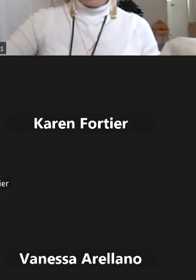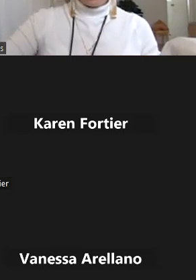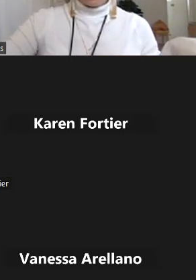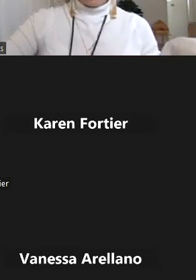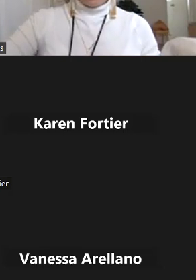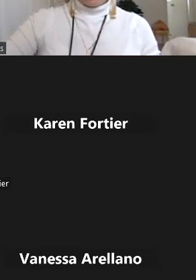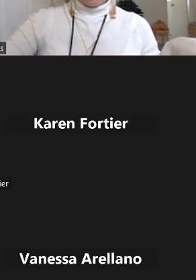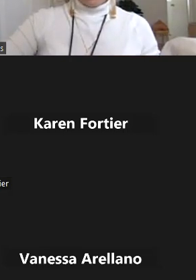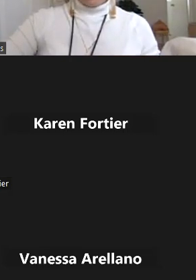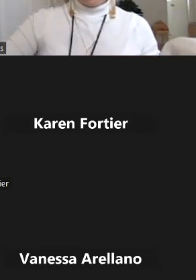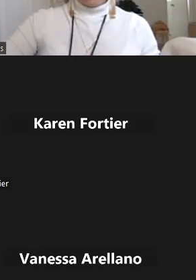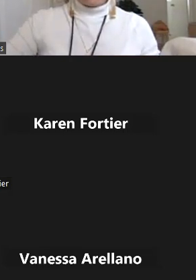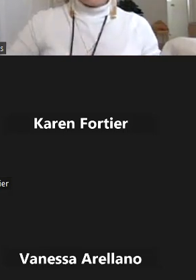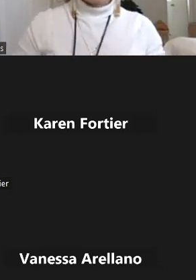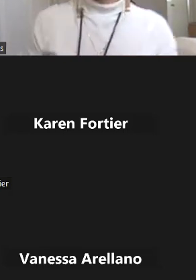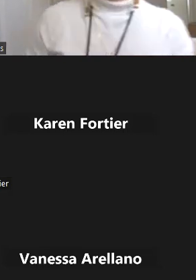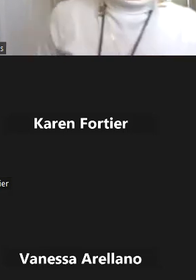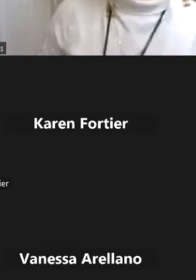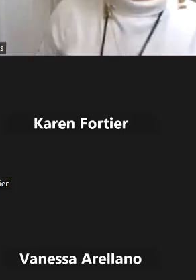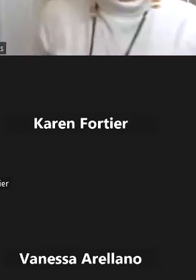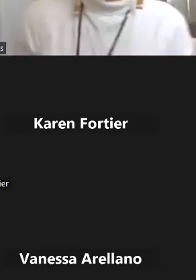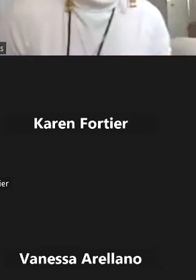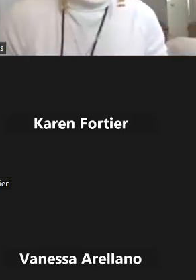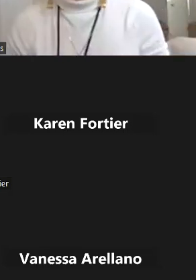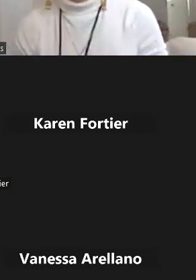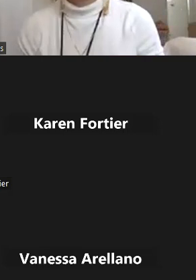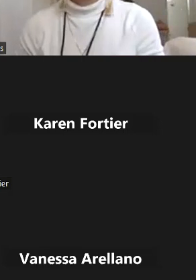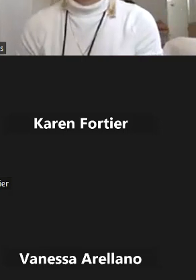(Brandy) Thanks so much, Jami. We really appreciate this, so much wonderful content.